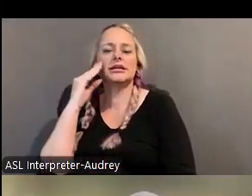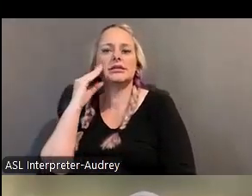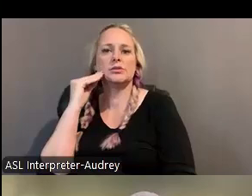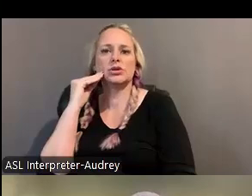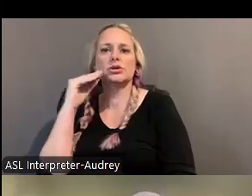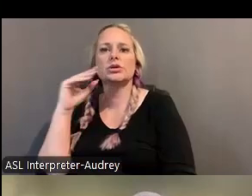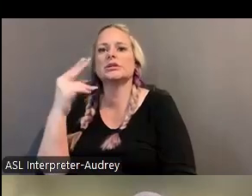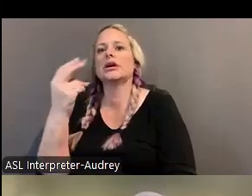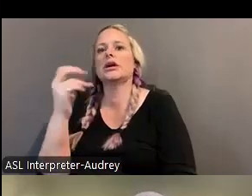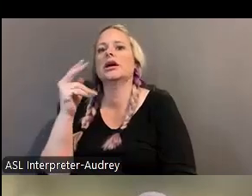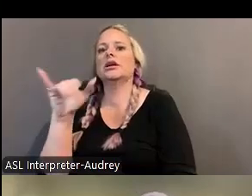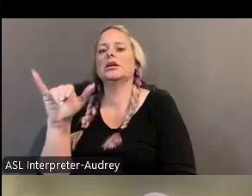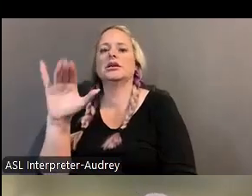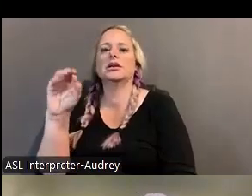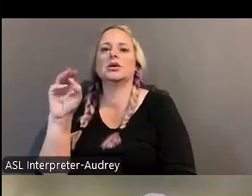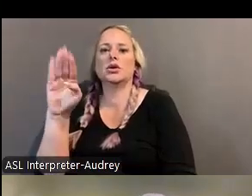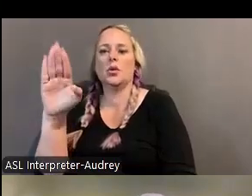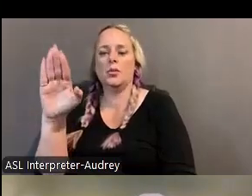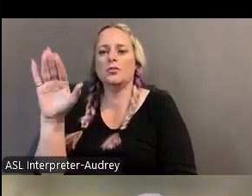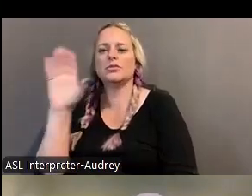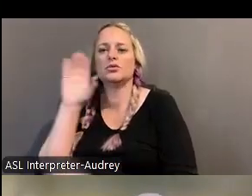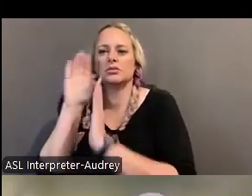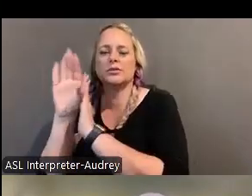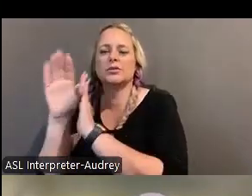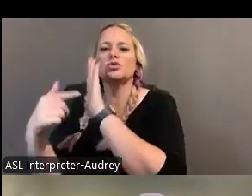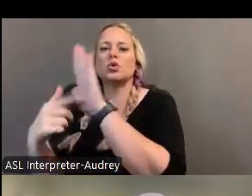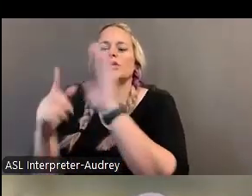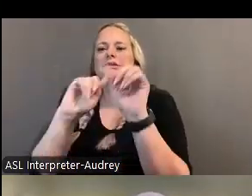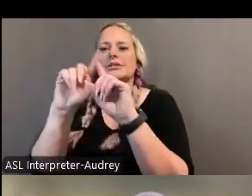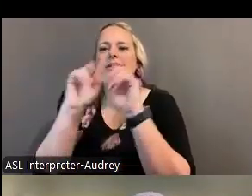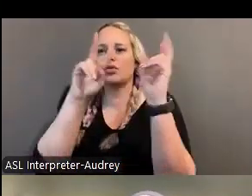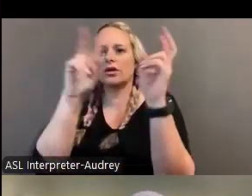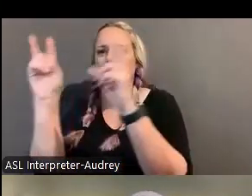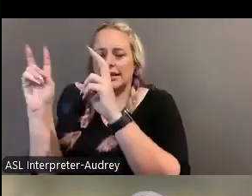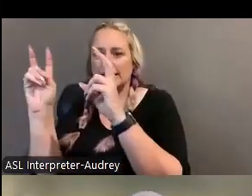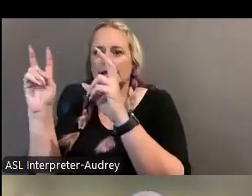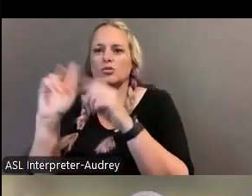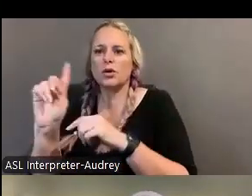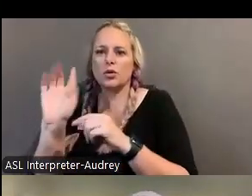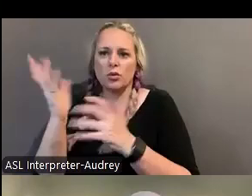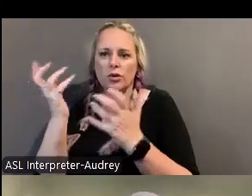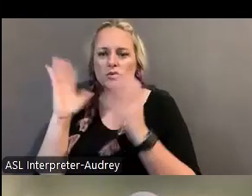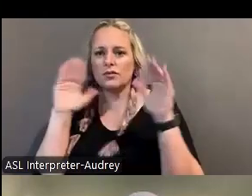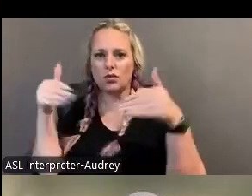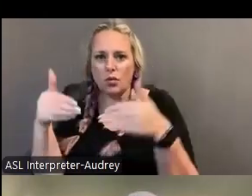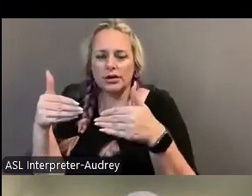and this shows the different themes that we were focusing on in terms of getting the feedback from